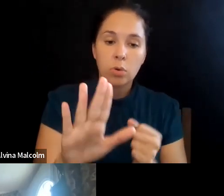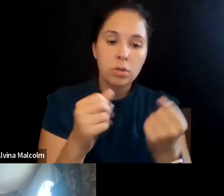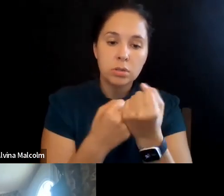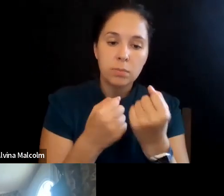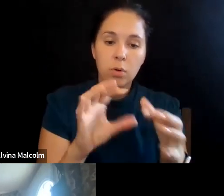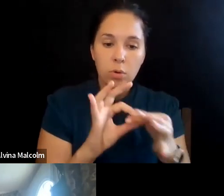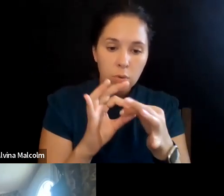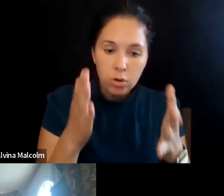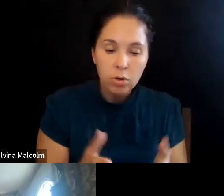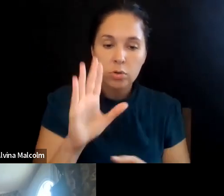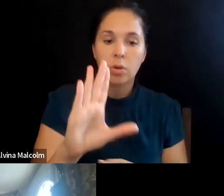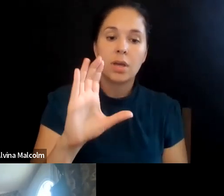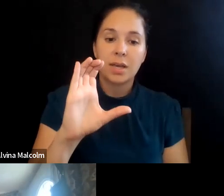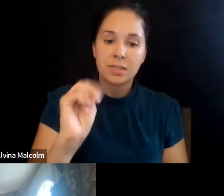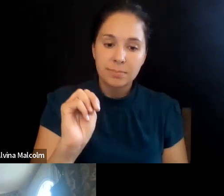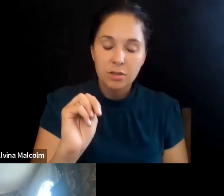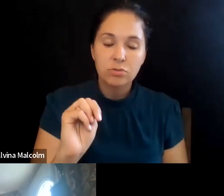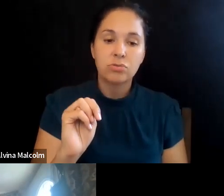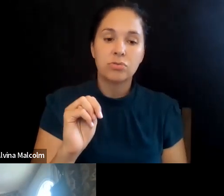what? A couple ideas would be in